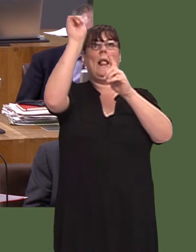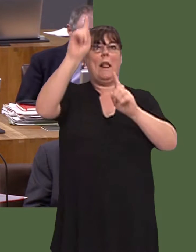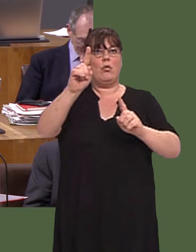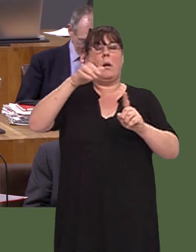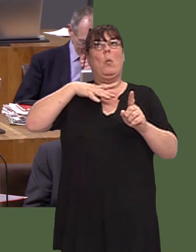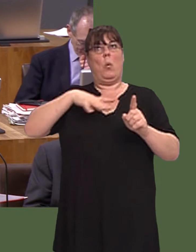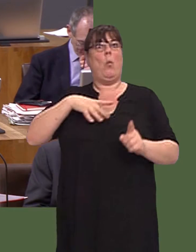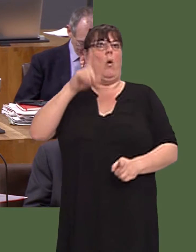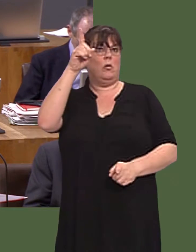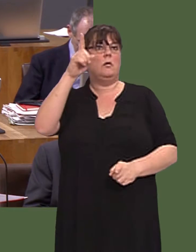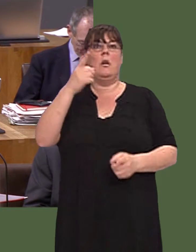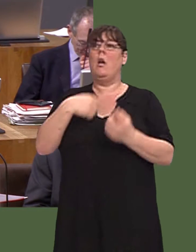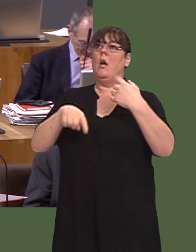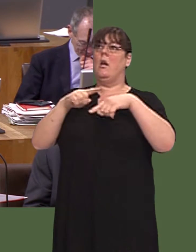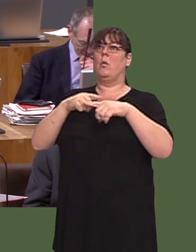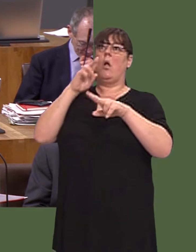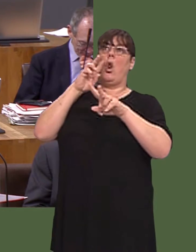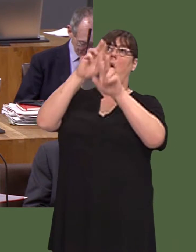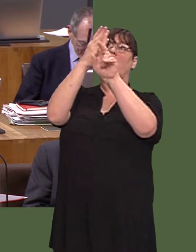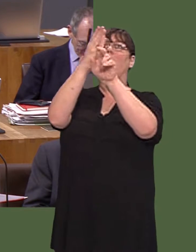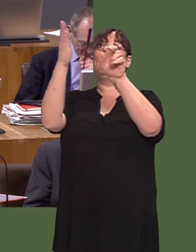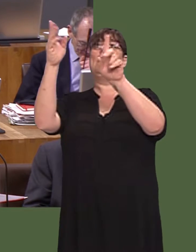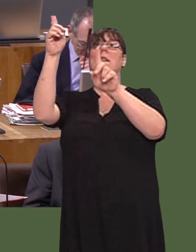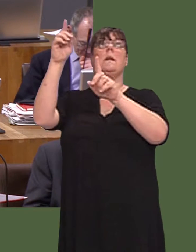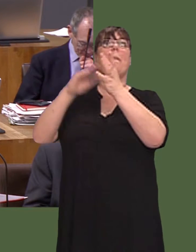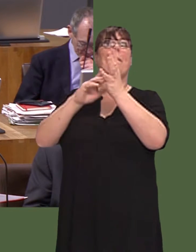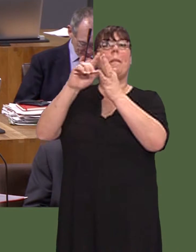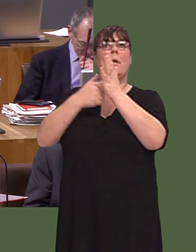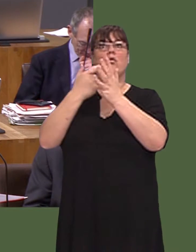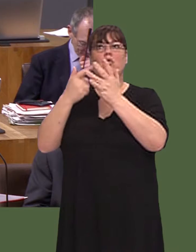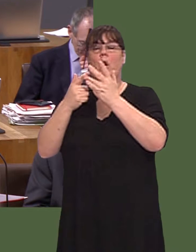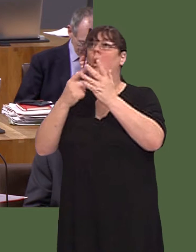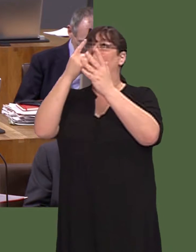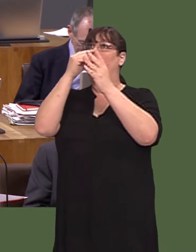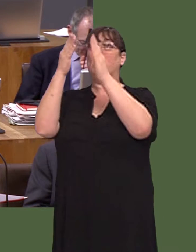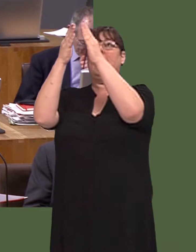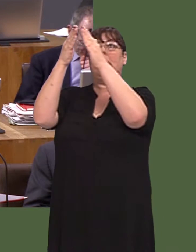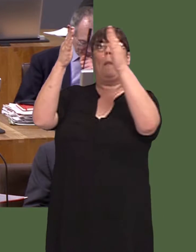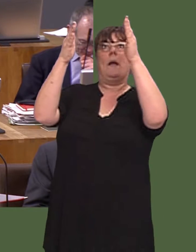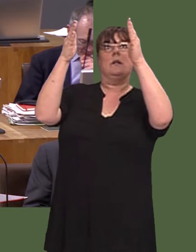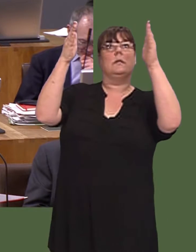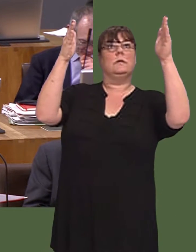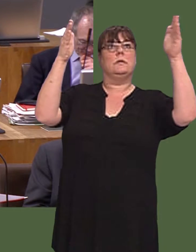We want to make sure, as we look at the north-east Wales metro, that, in time, it can look then to expand west.